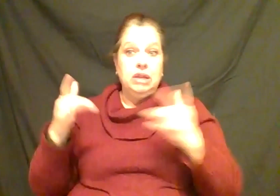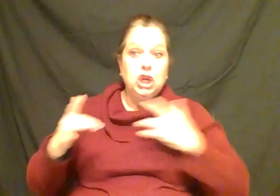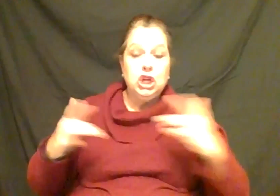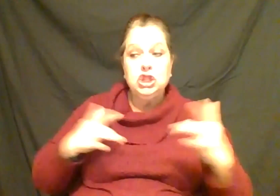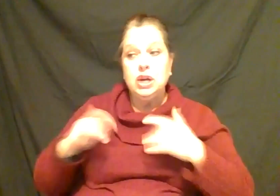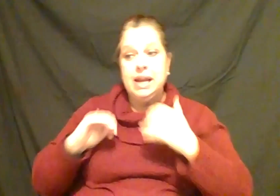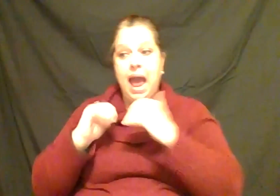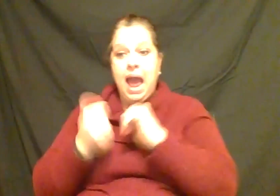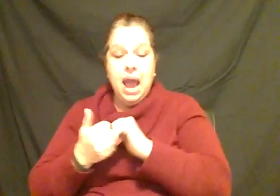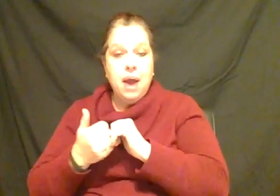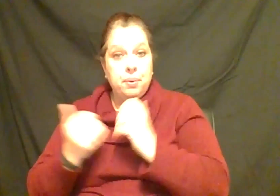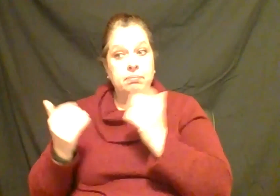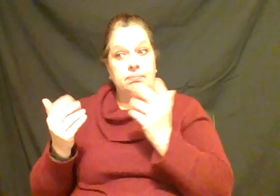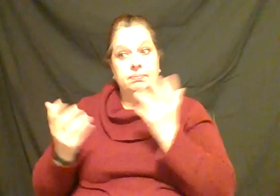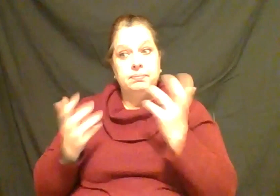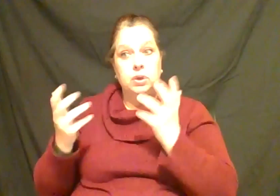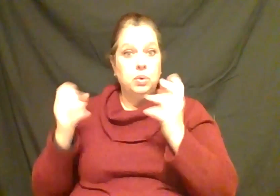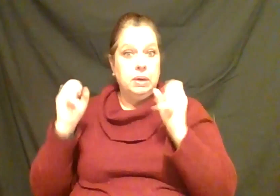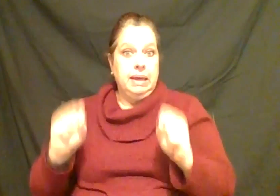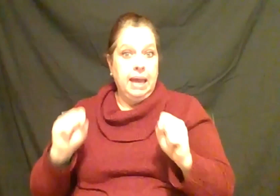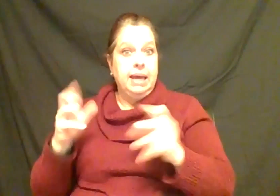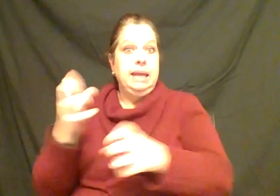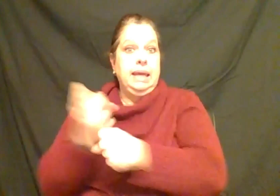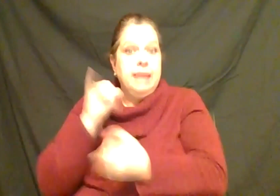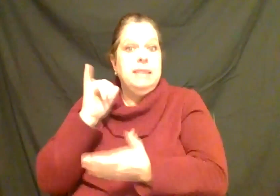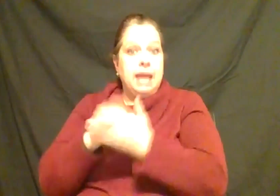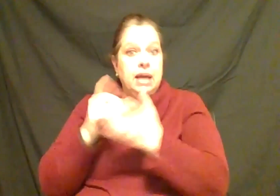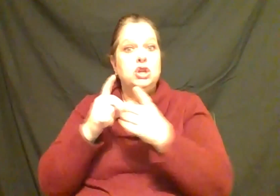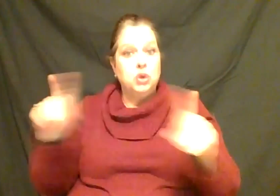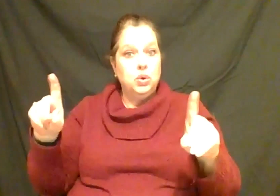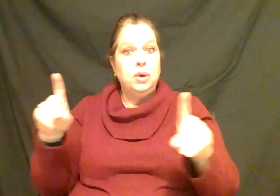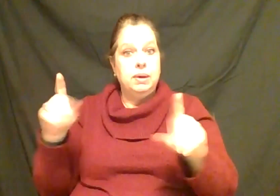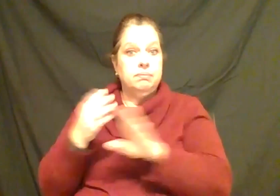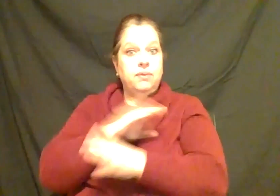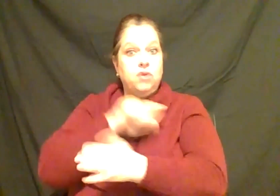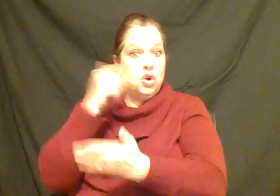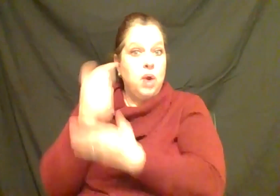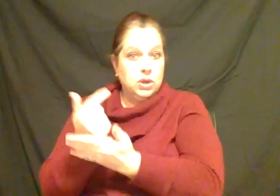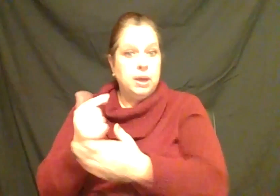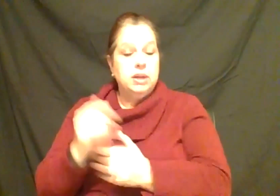for students to get that associate's degree upon graduation so to the viewing public that's